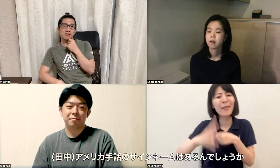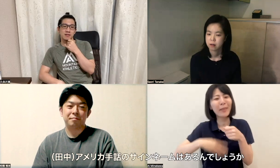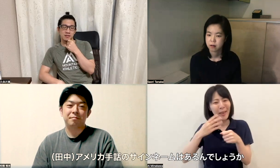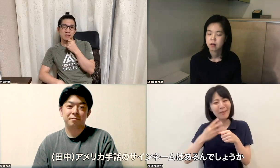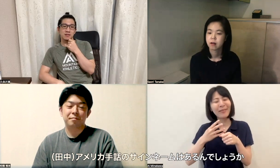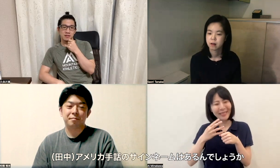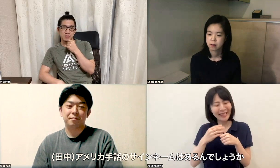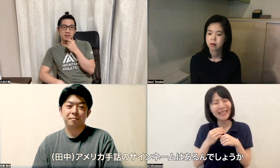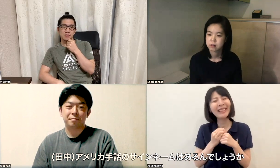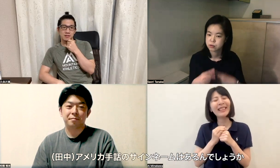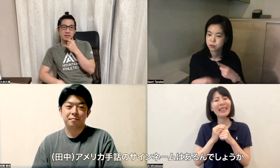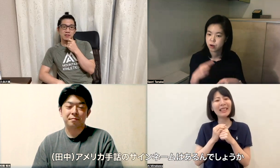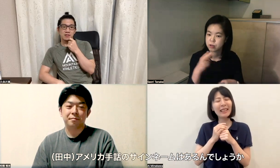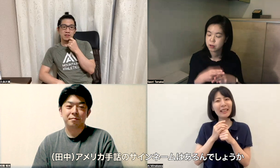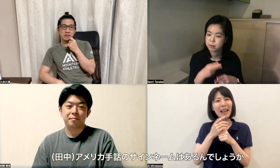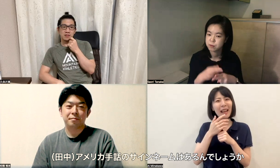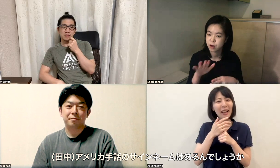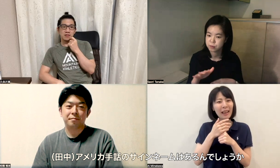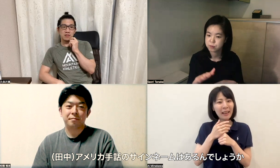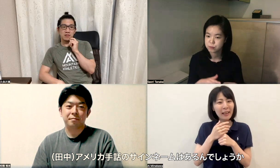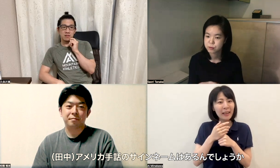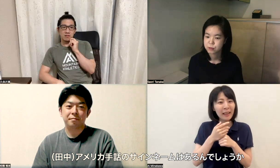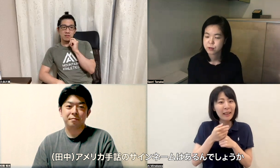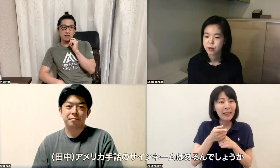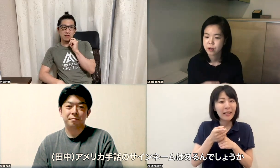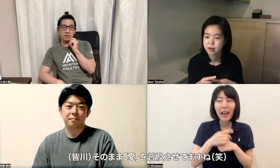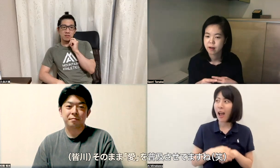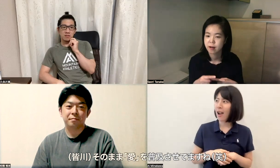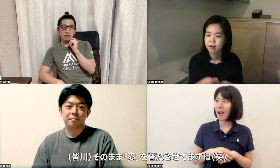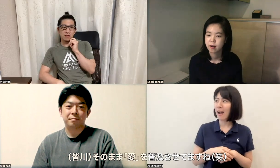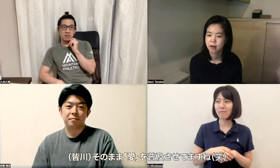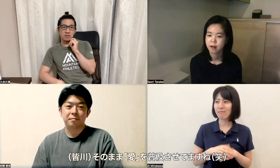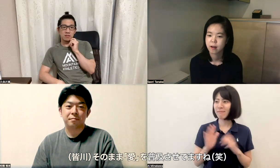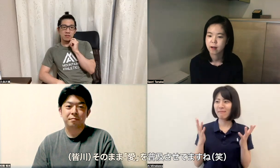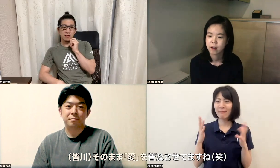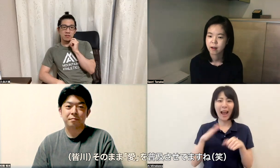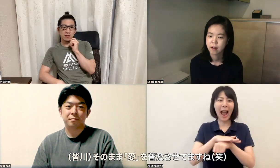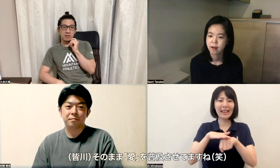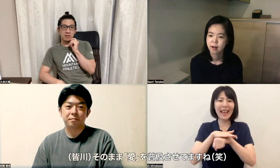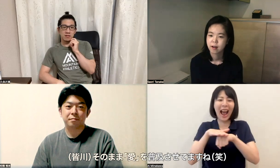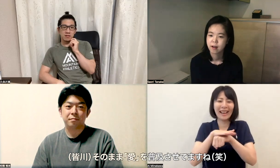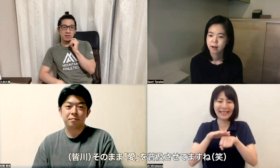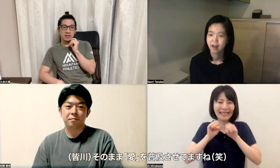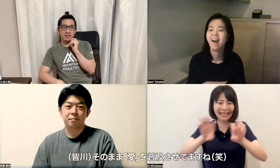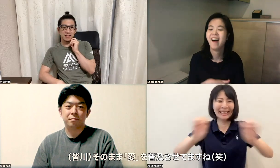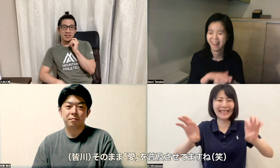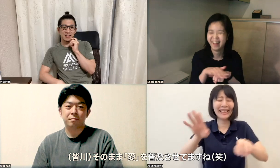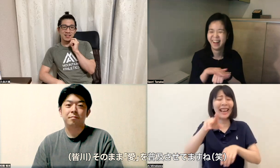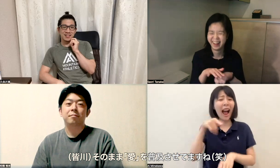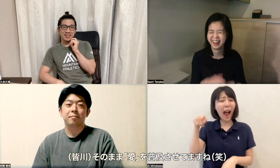(ST) Is there a sign name in American Sign Language (ASL)? (AM) I try to spread Ai in JSL as it is.